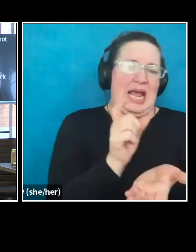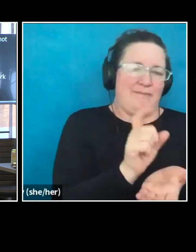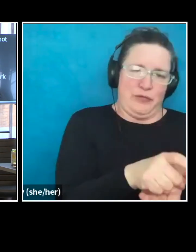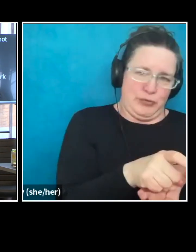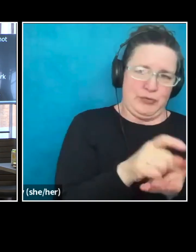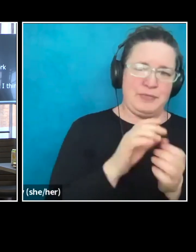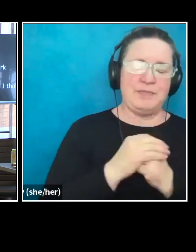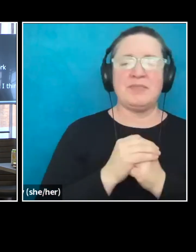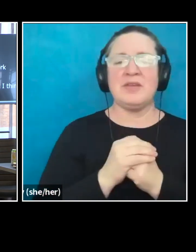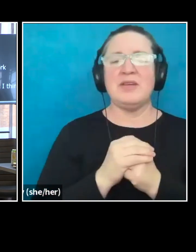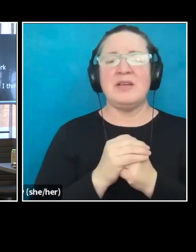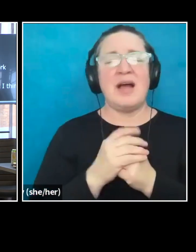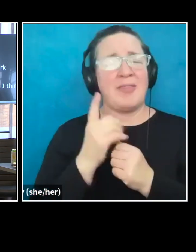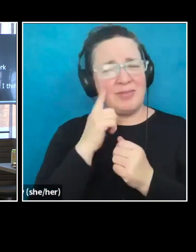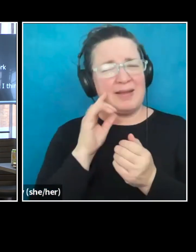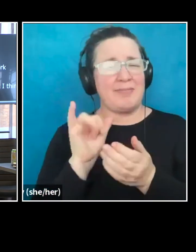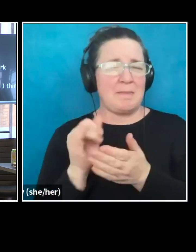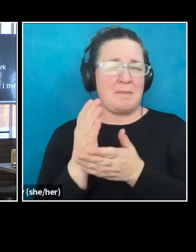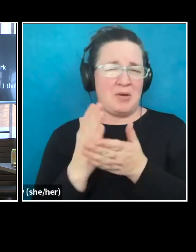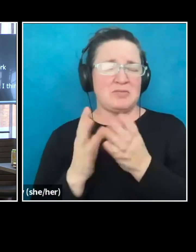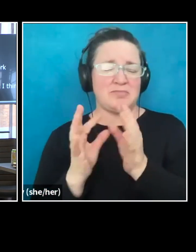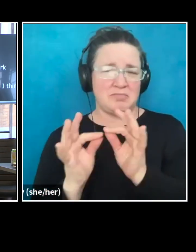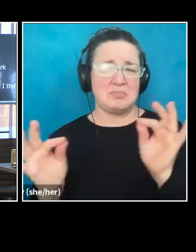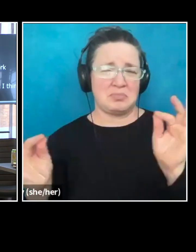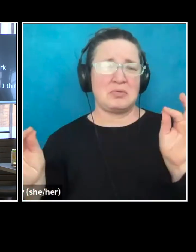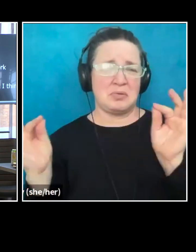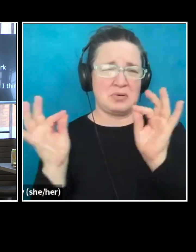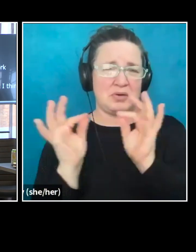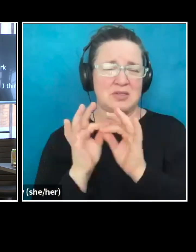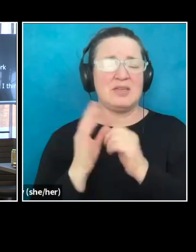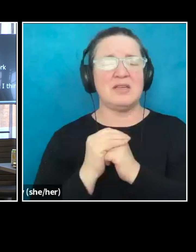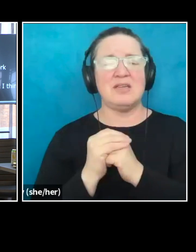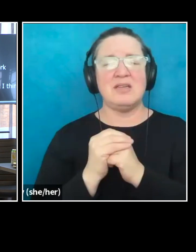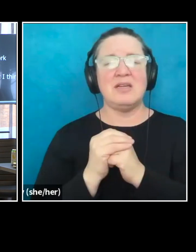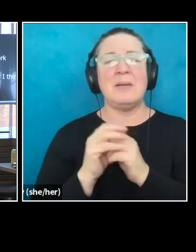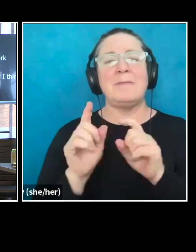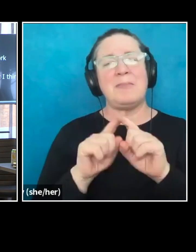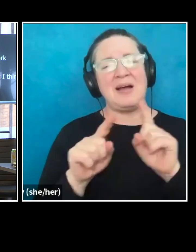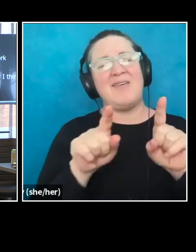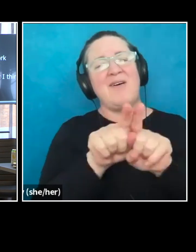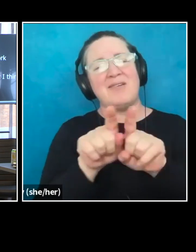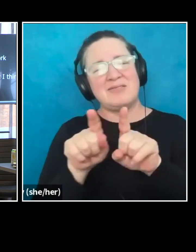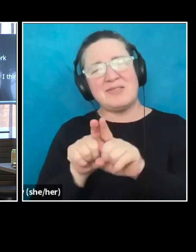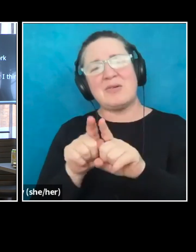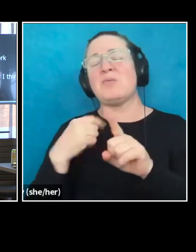more focused on choice riders to recognize that there are many many involuntary non-drivers and